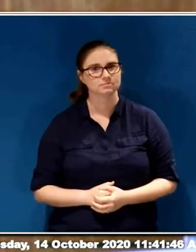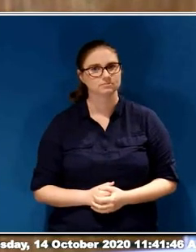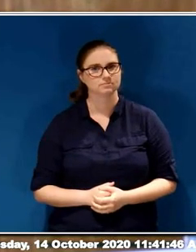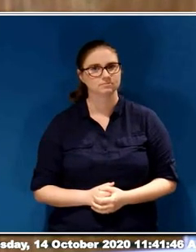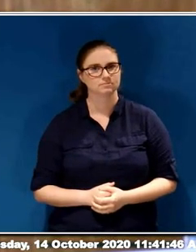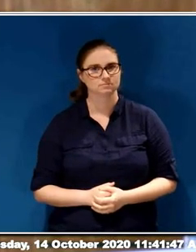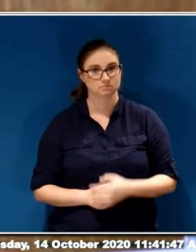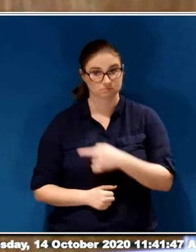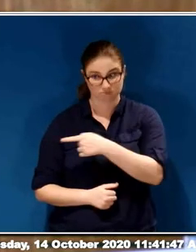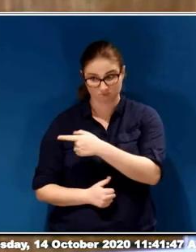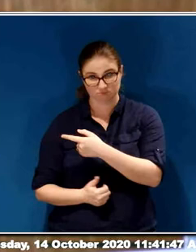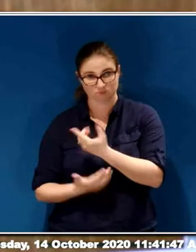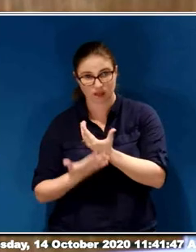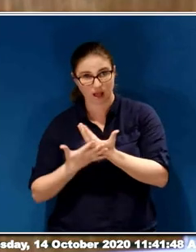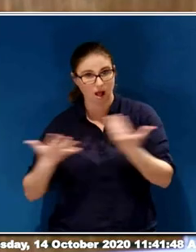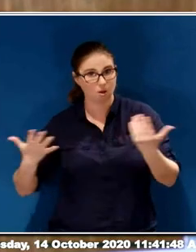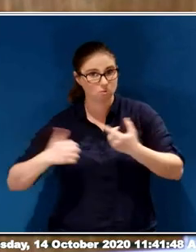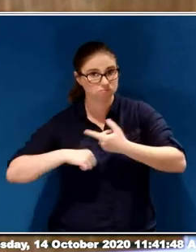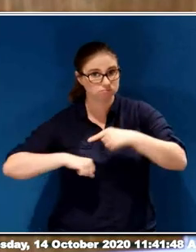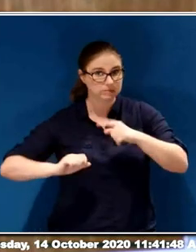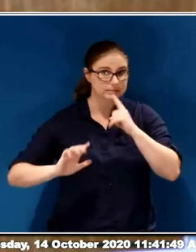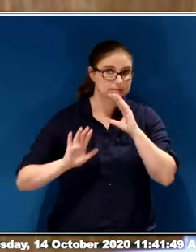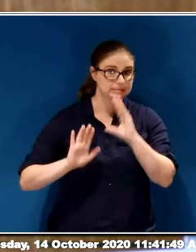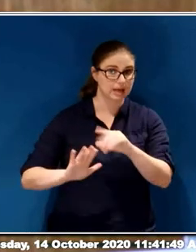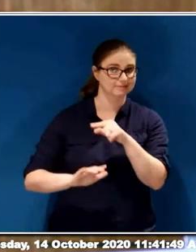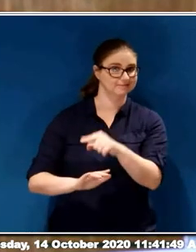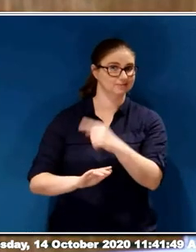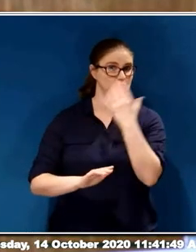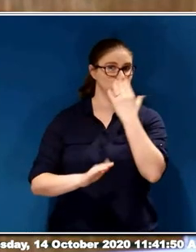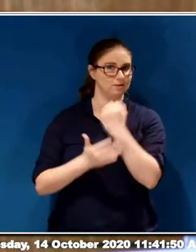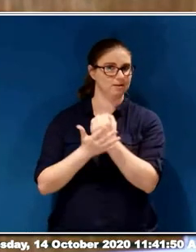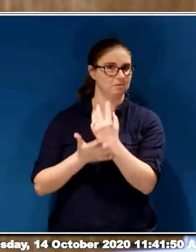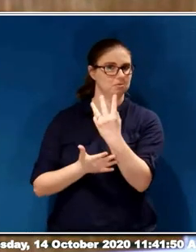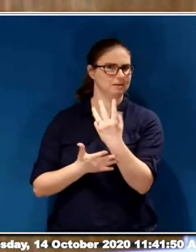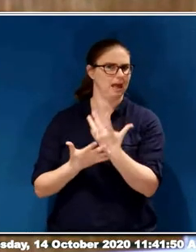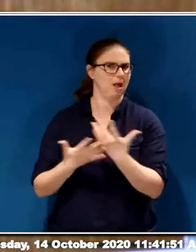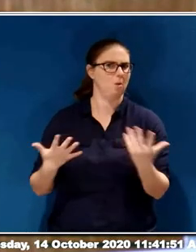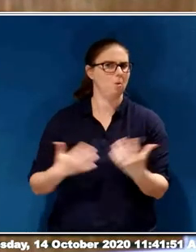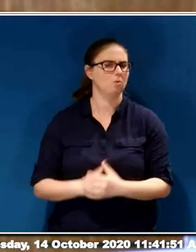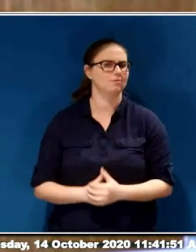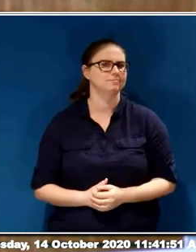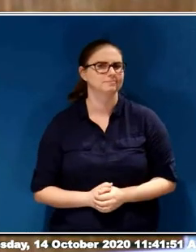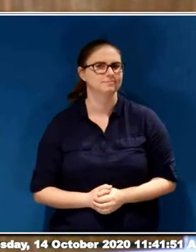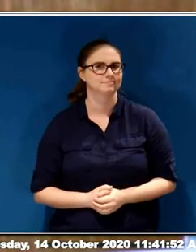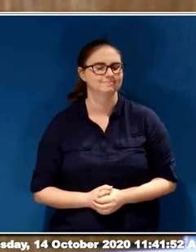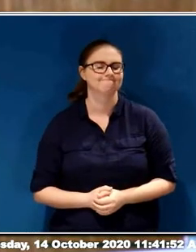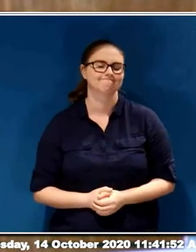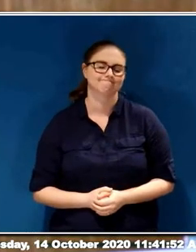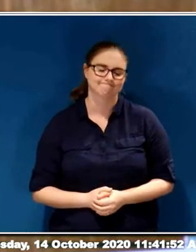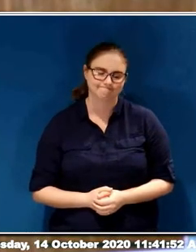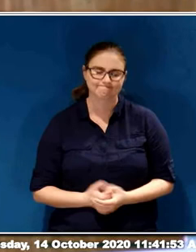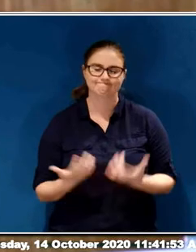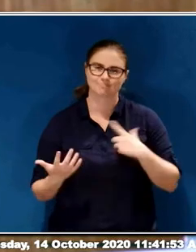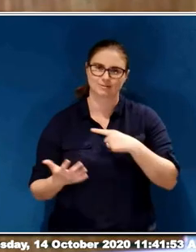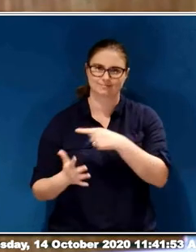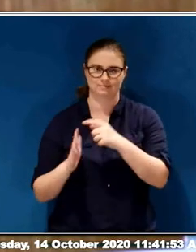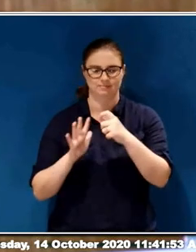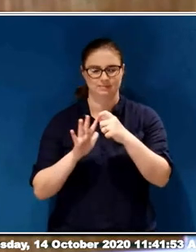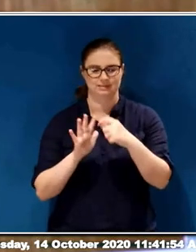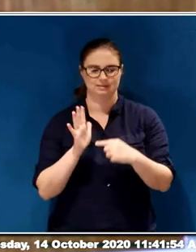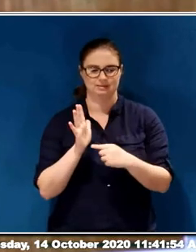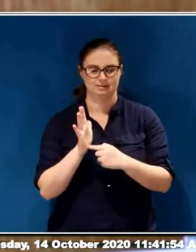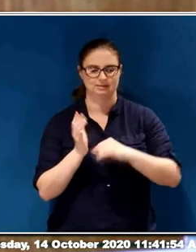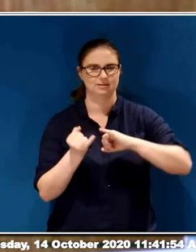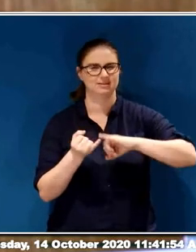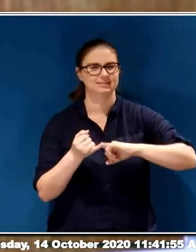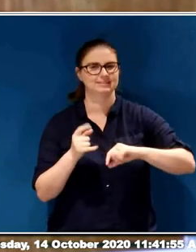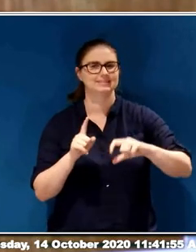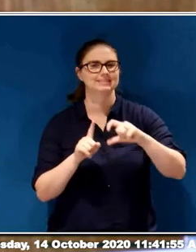So due to the PTSD, Kobe finished at the school